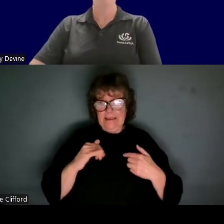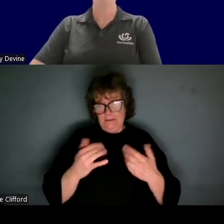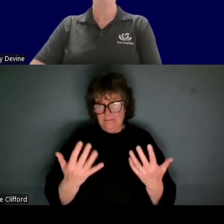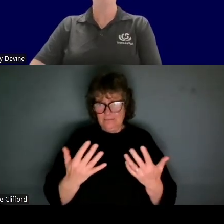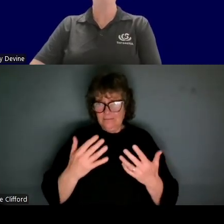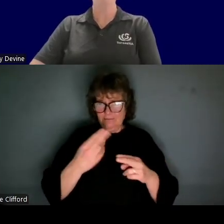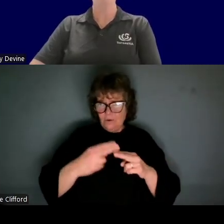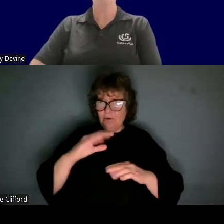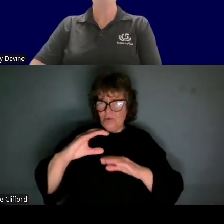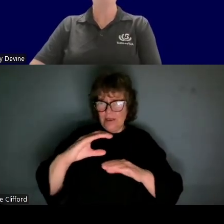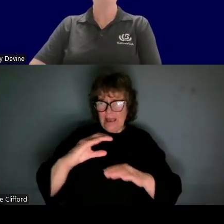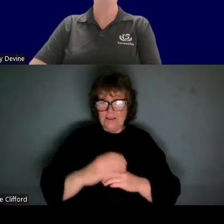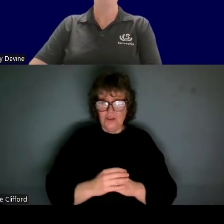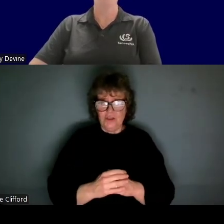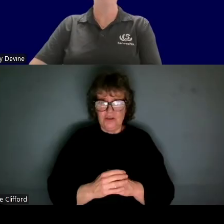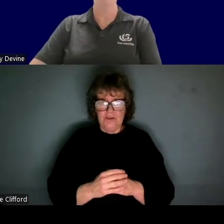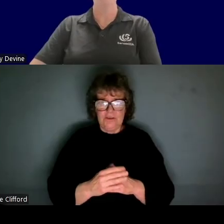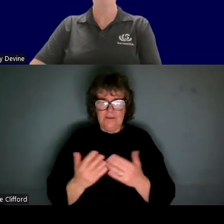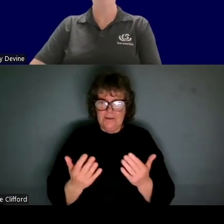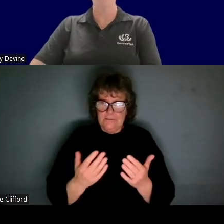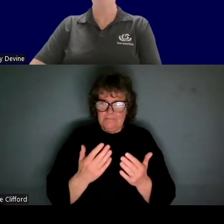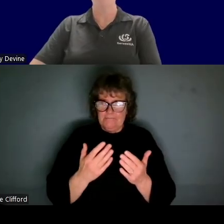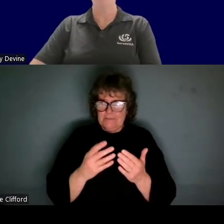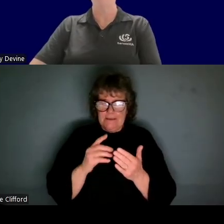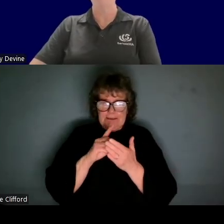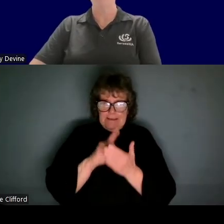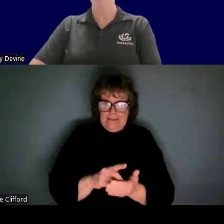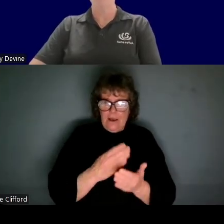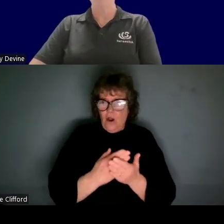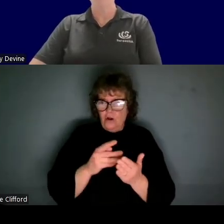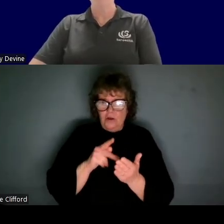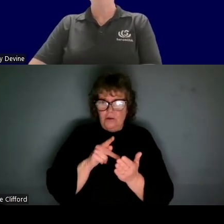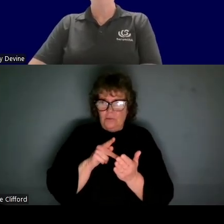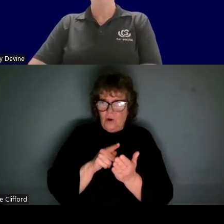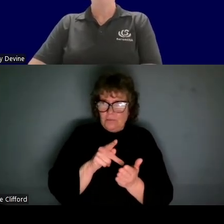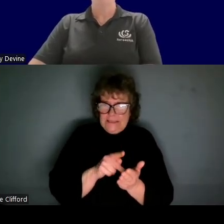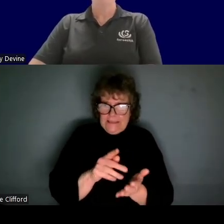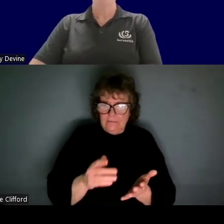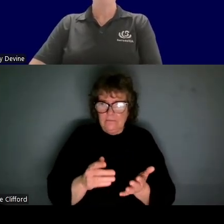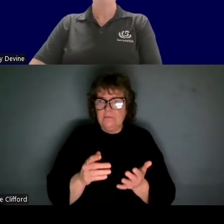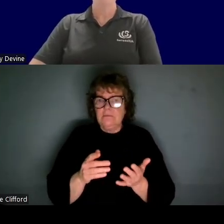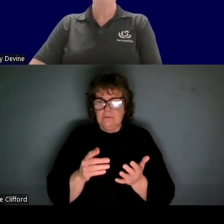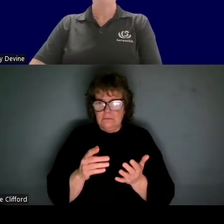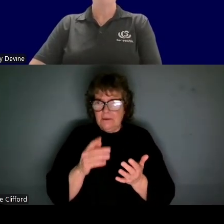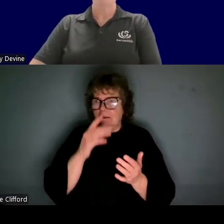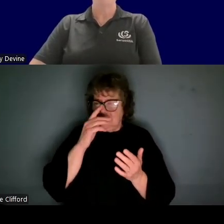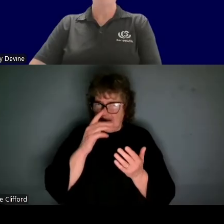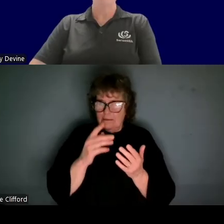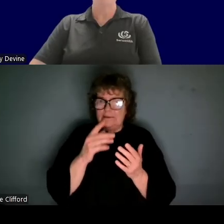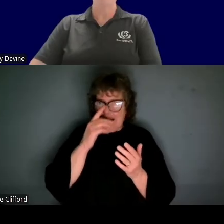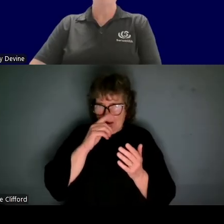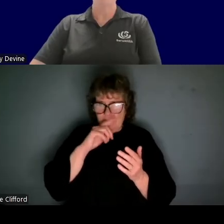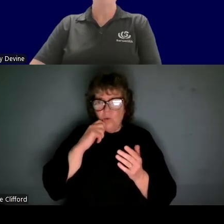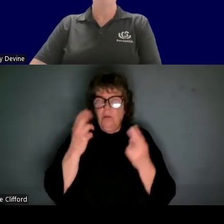reliance on prompting and over compliance. This is a curious behaviour, potentially developed as